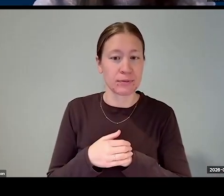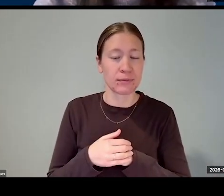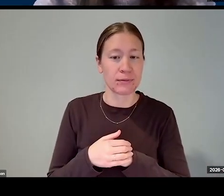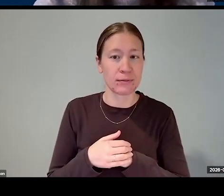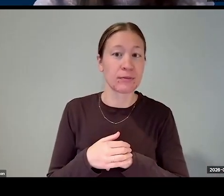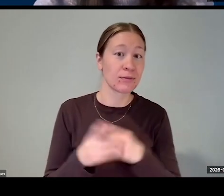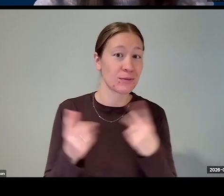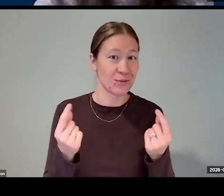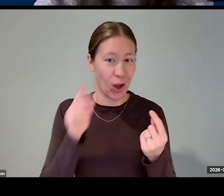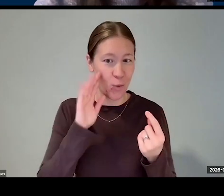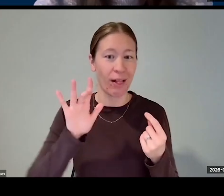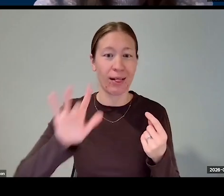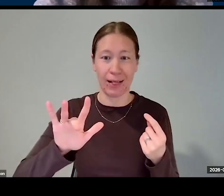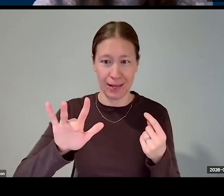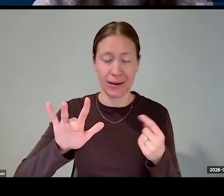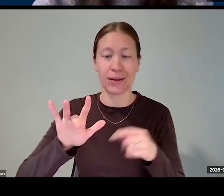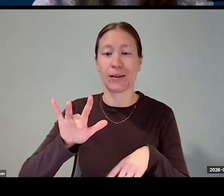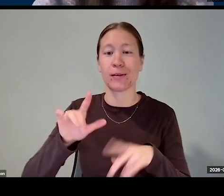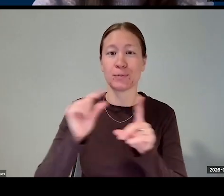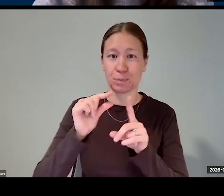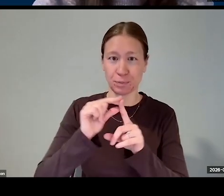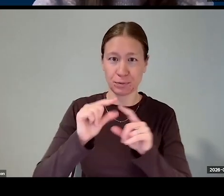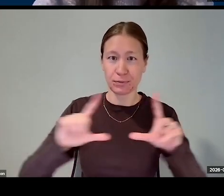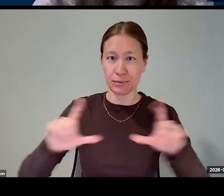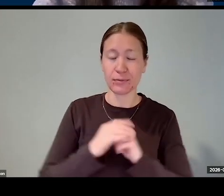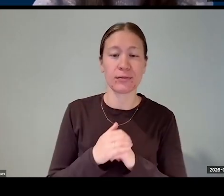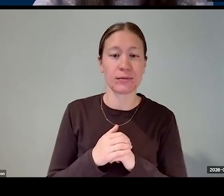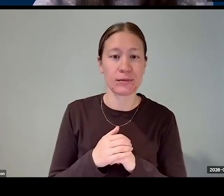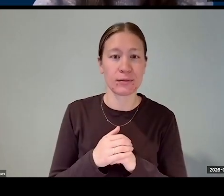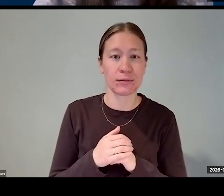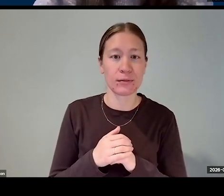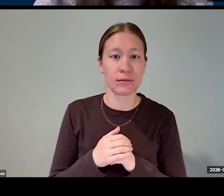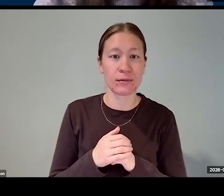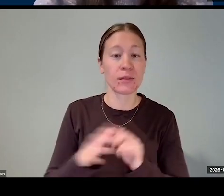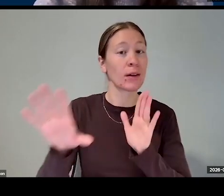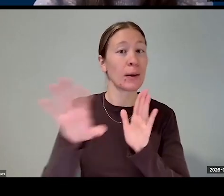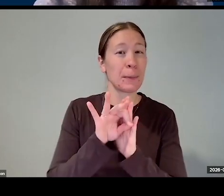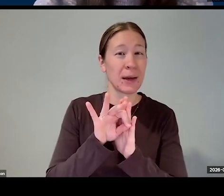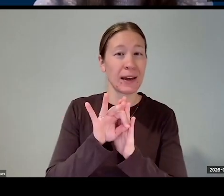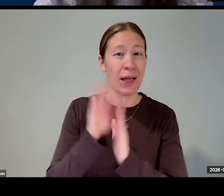So I'm gonna select my text box, choose the paint bucket option, fill color,